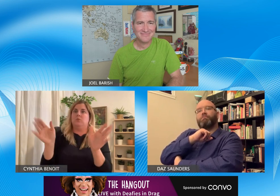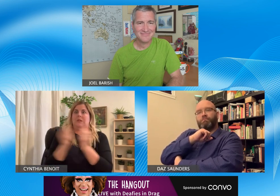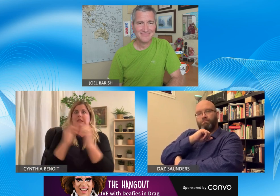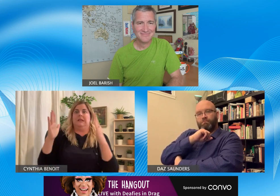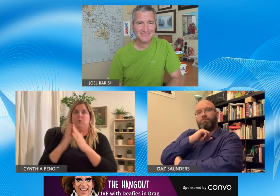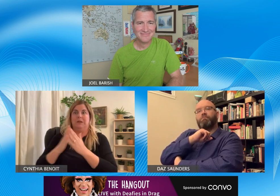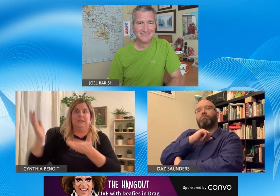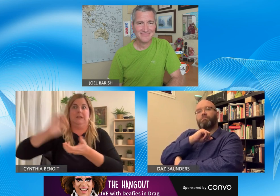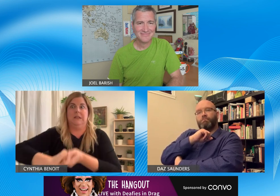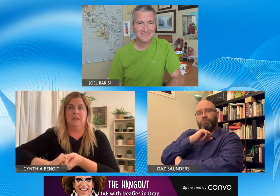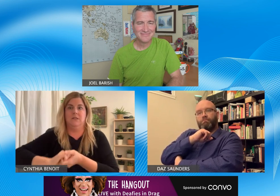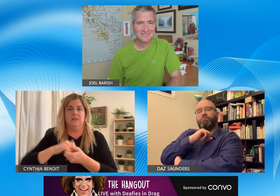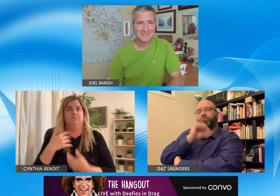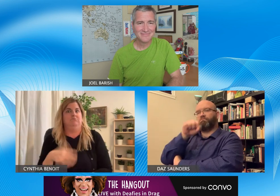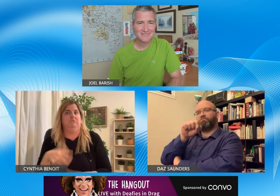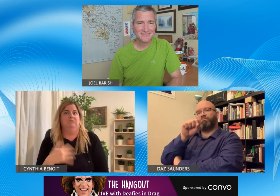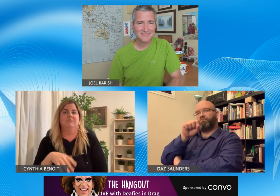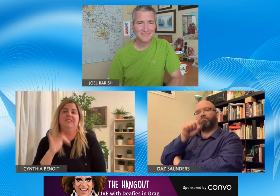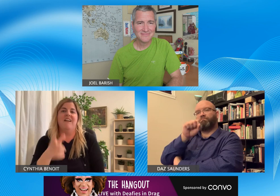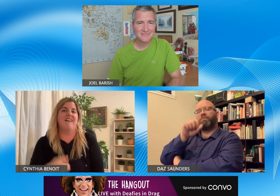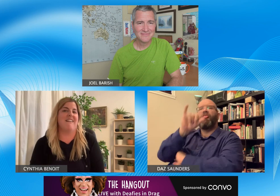from the community. It had made all the difference. Being in partnership with the community was crucial.